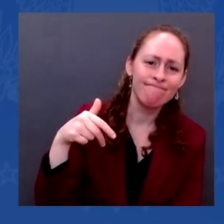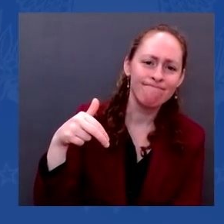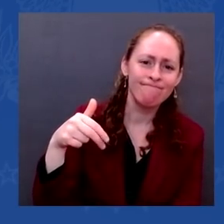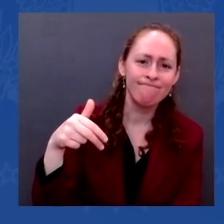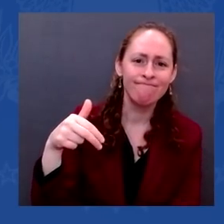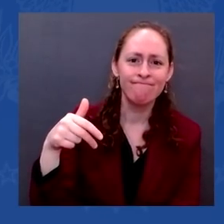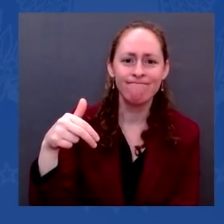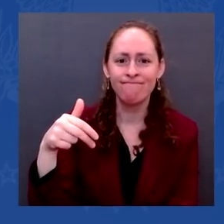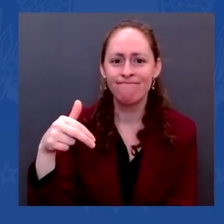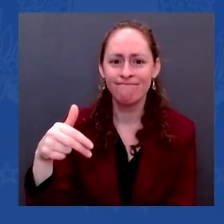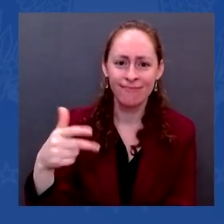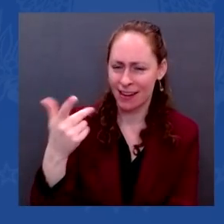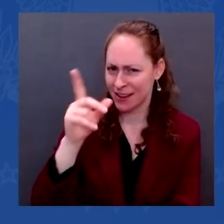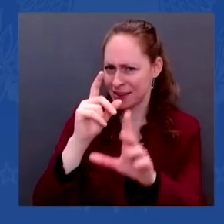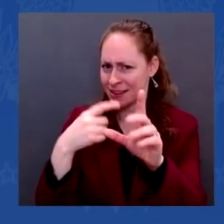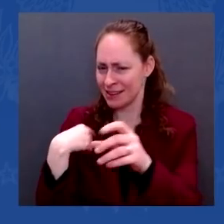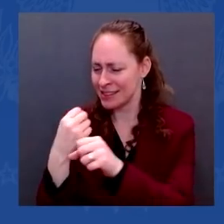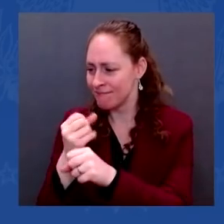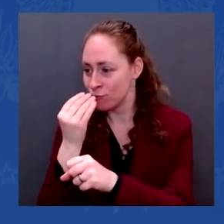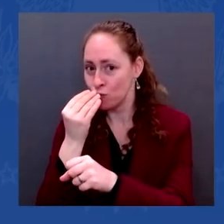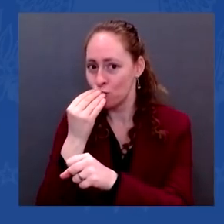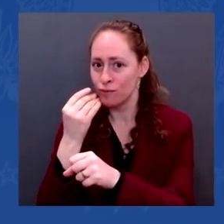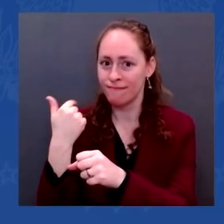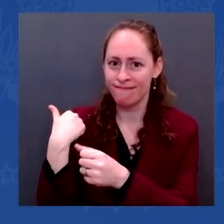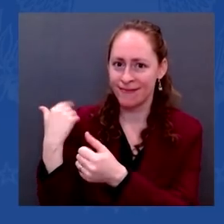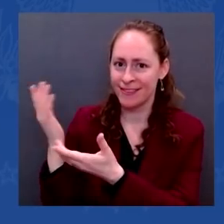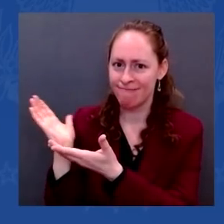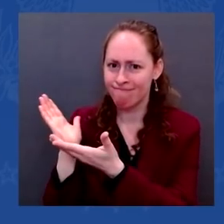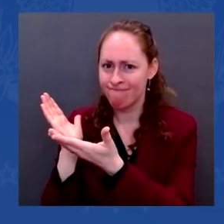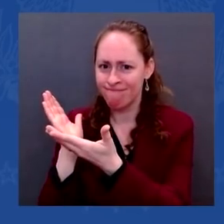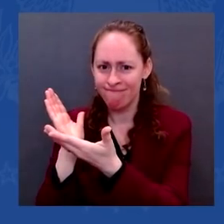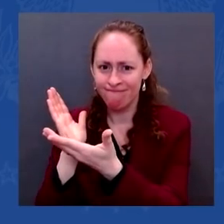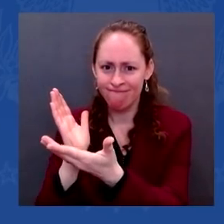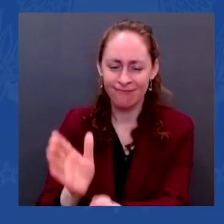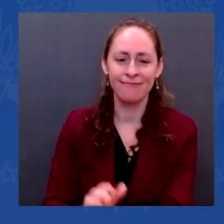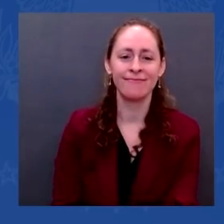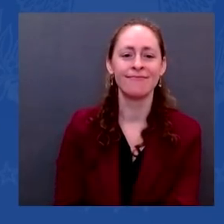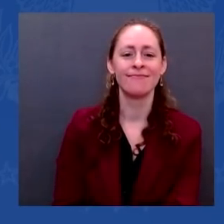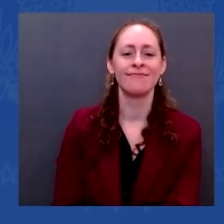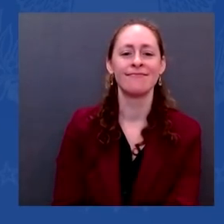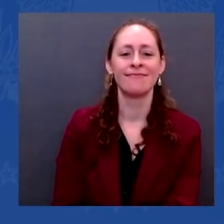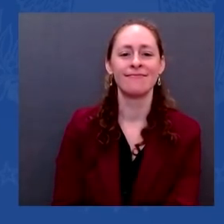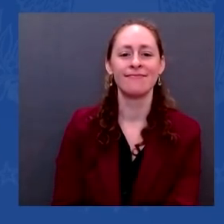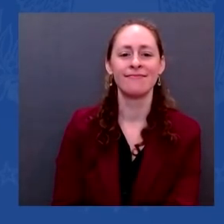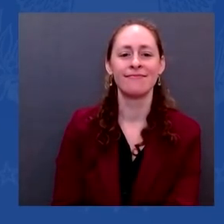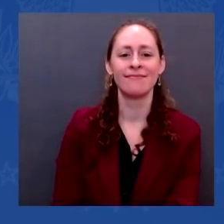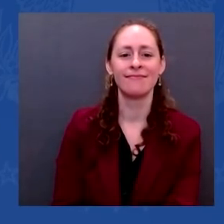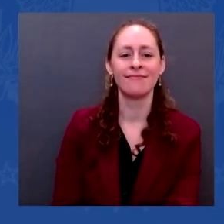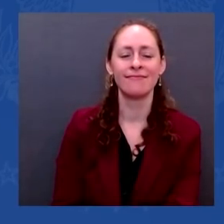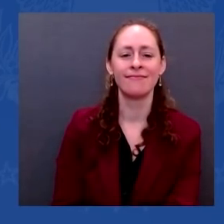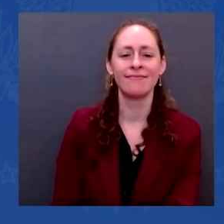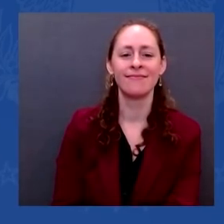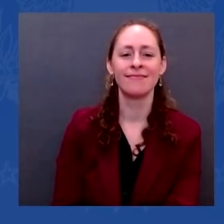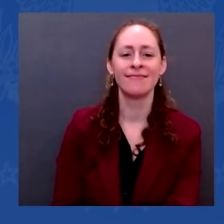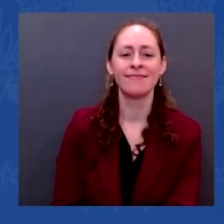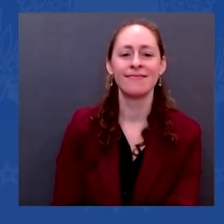And in walks John Stennis. And I immediately put a napkin on all my stuff and I said, "I'm finished Mr. Chairman. Come on. Right here."